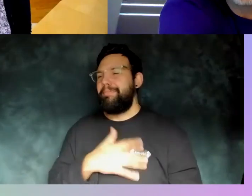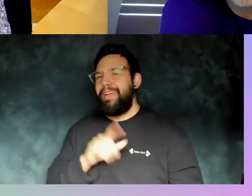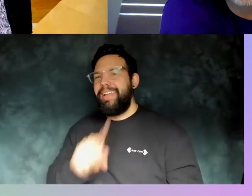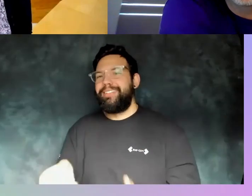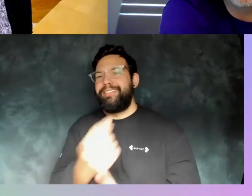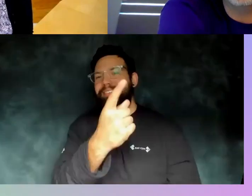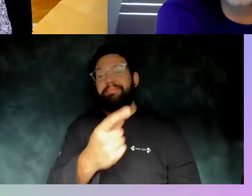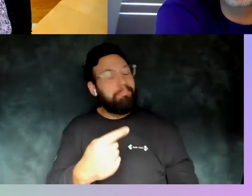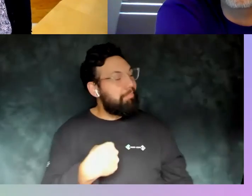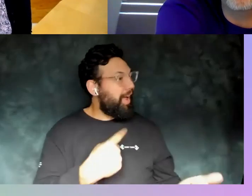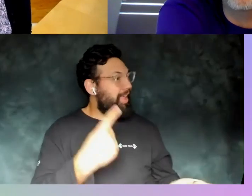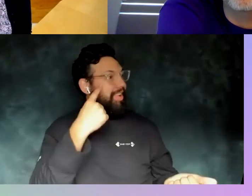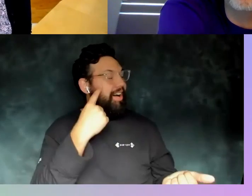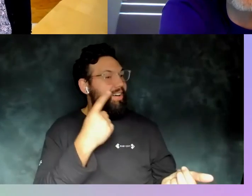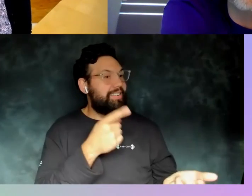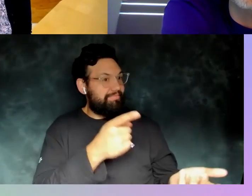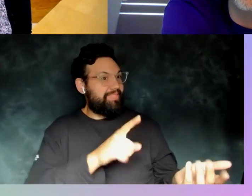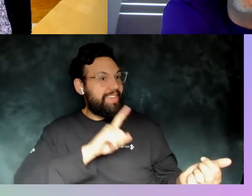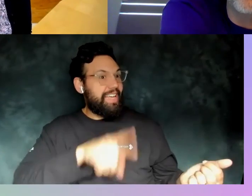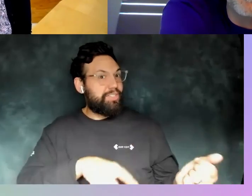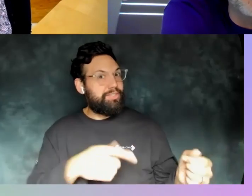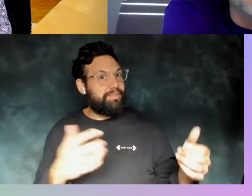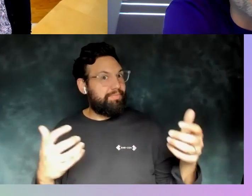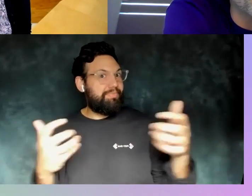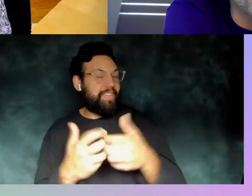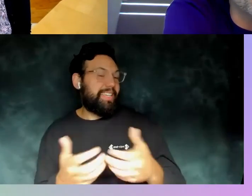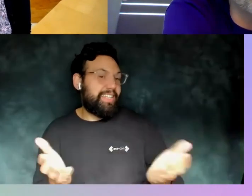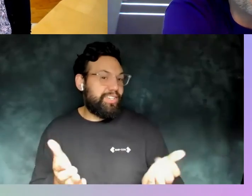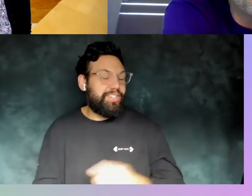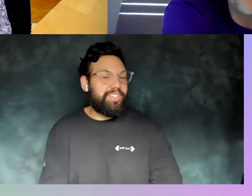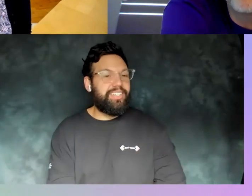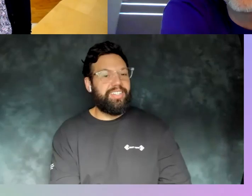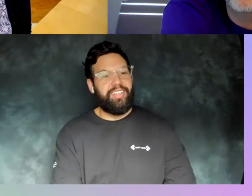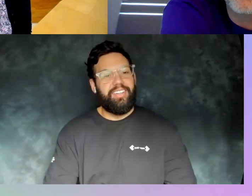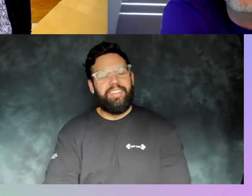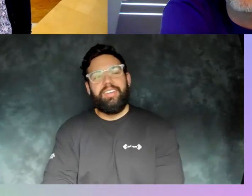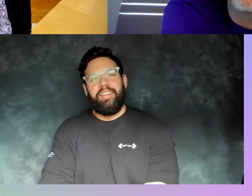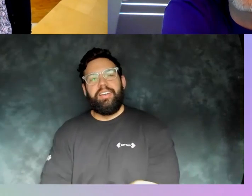extent. I think the issue is that developers and need designers just to have more